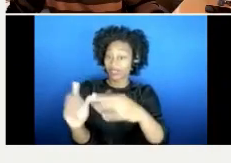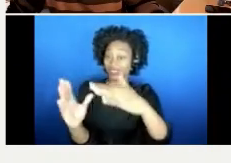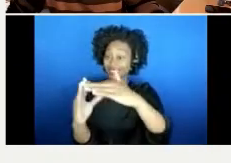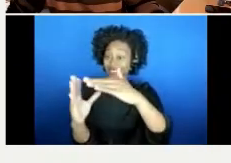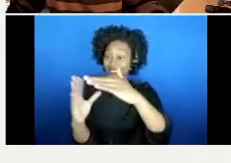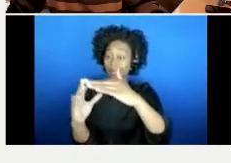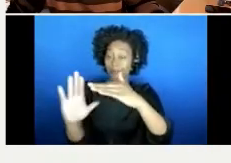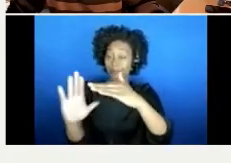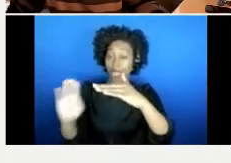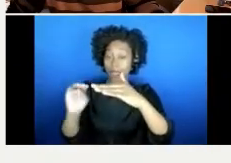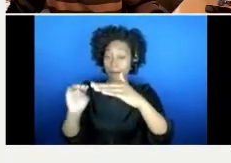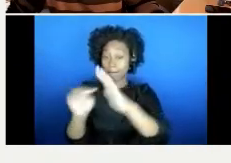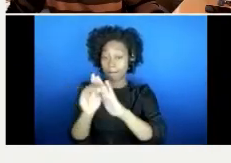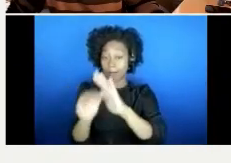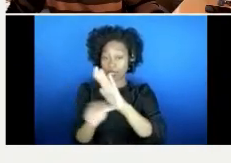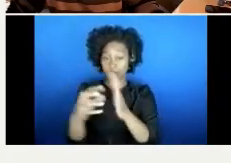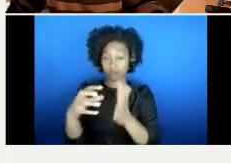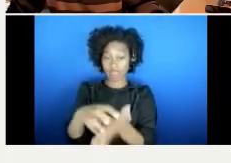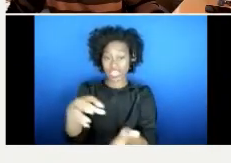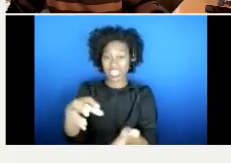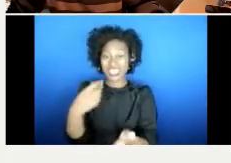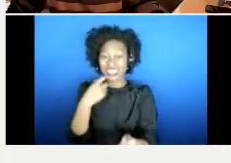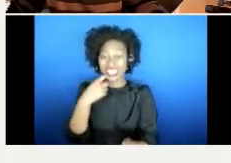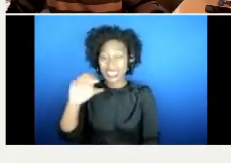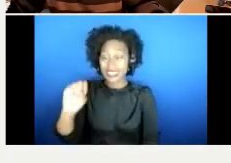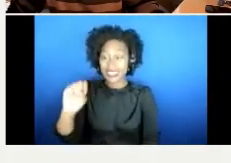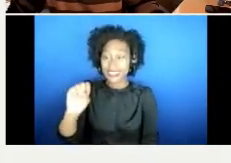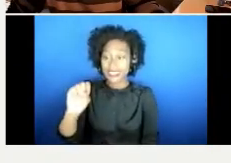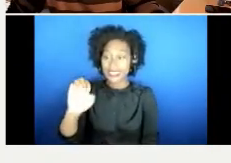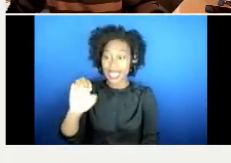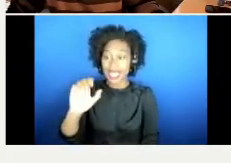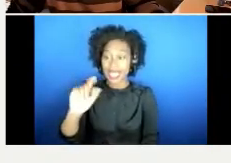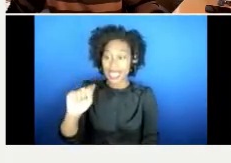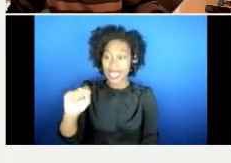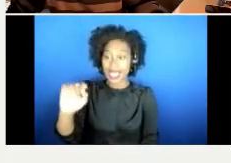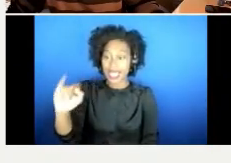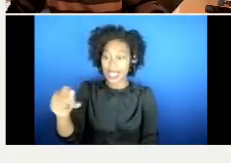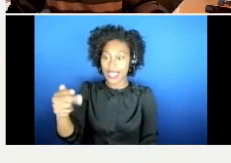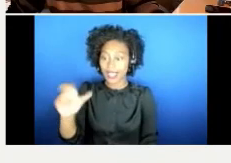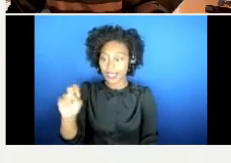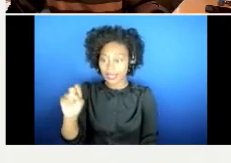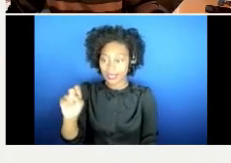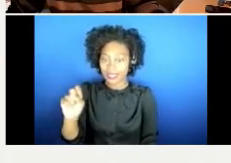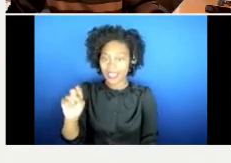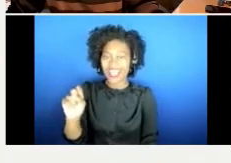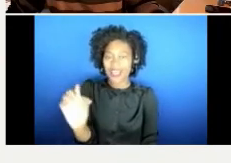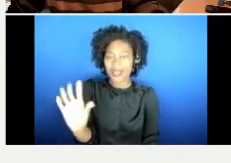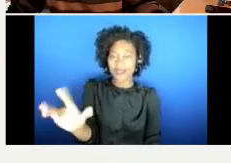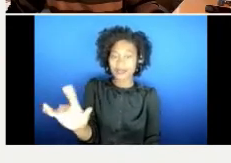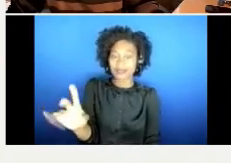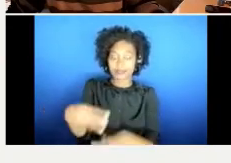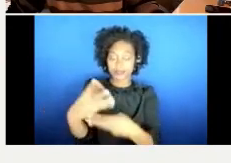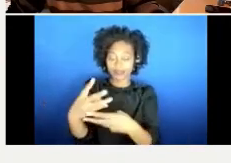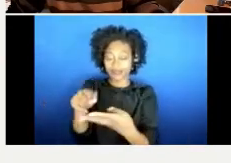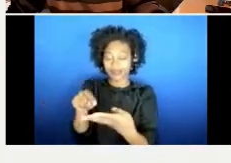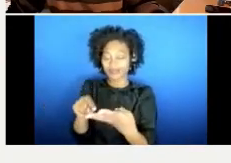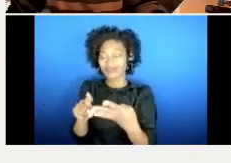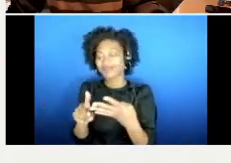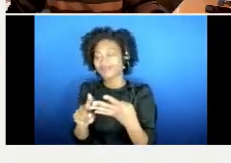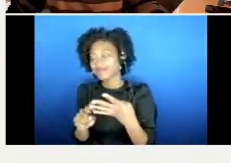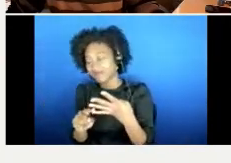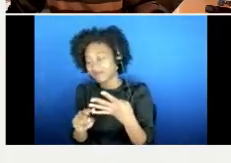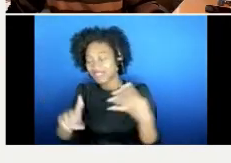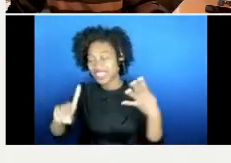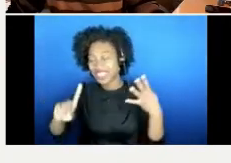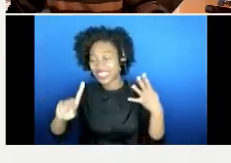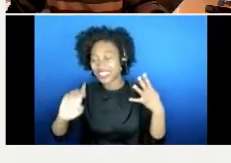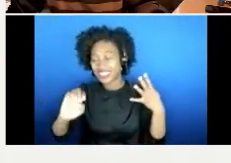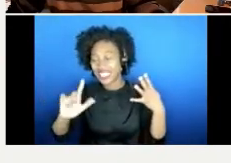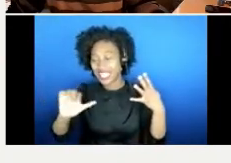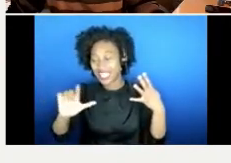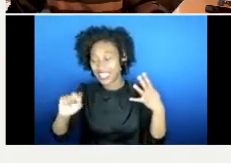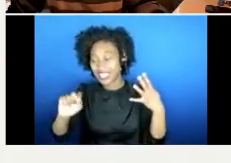click that settings icon. And there is an option to DELETE. Click DELETE and it will